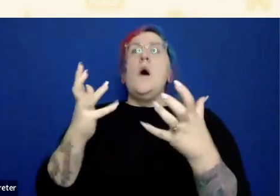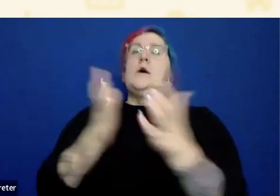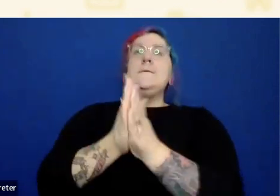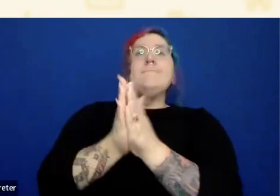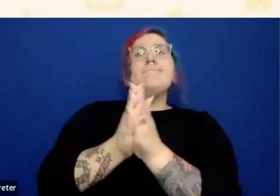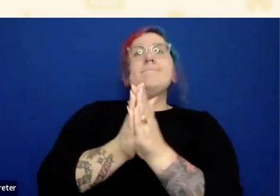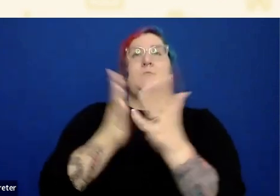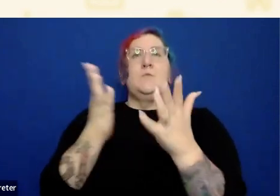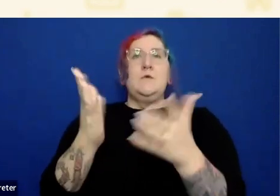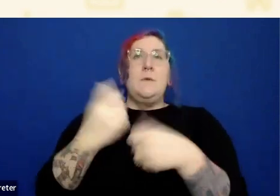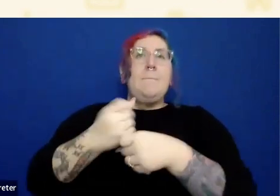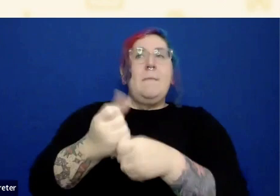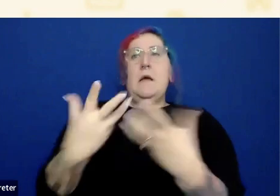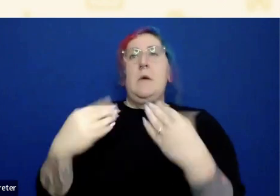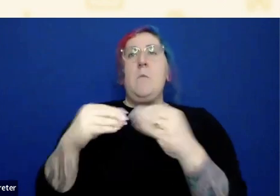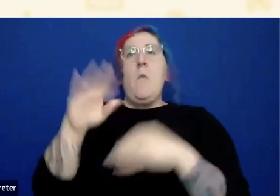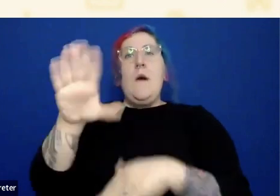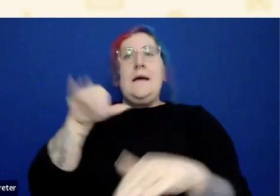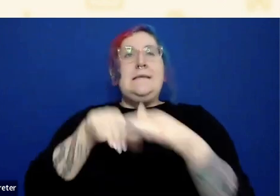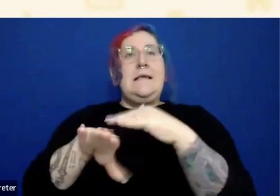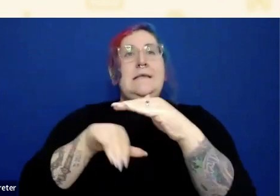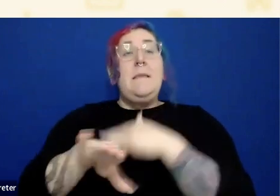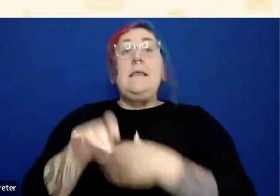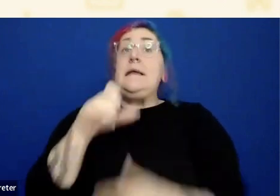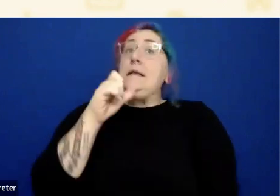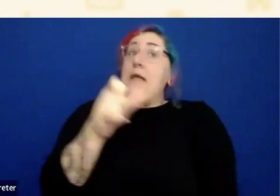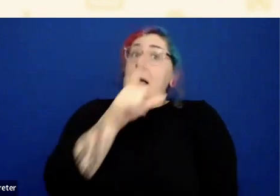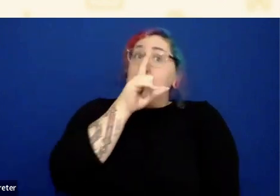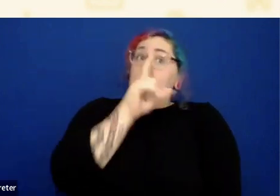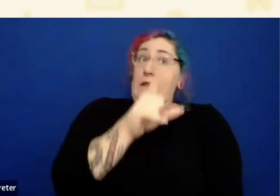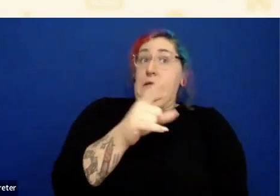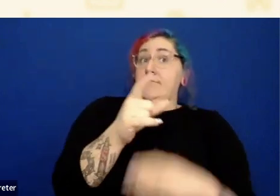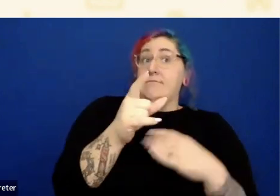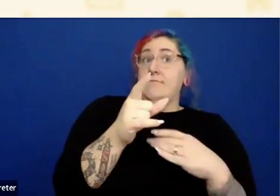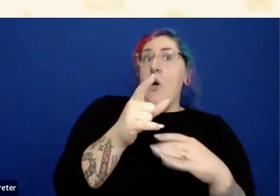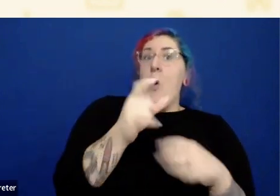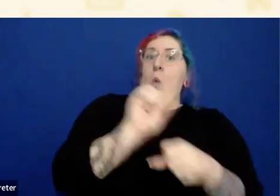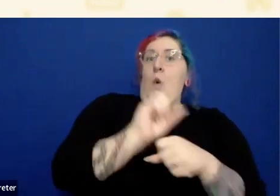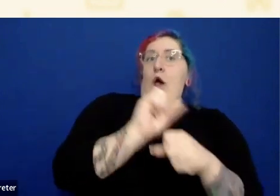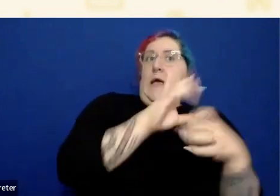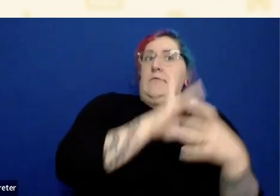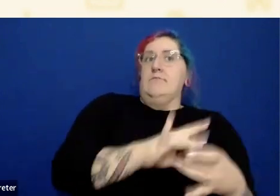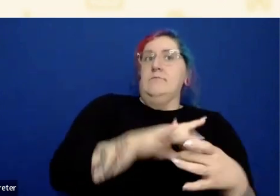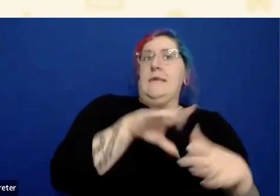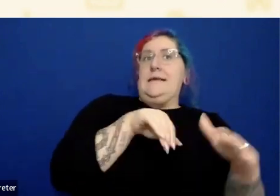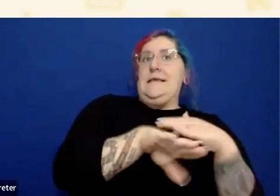who are not necessarily working in accessibility full time. There's room for everyone in the accessibility conversation.